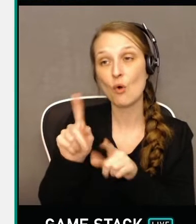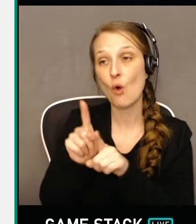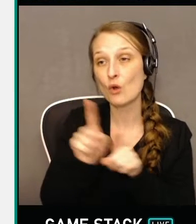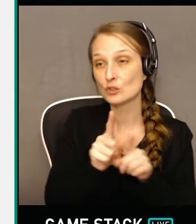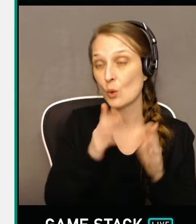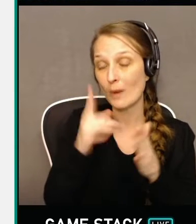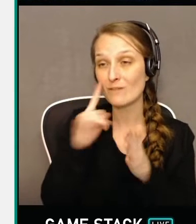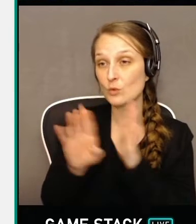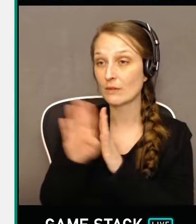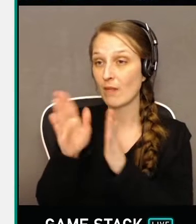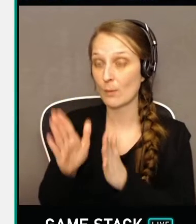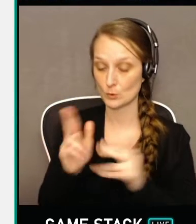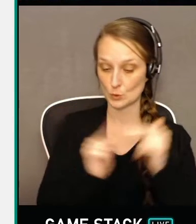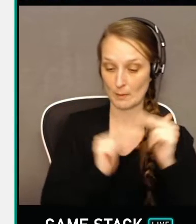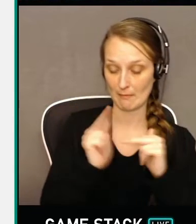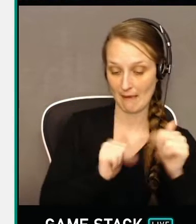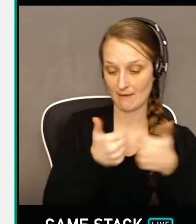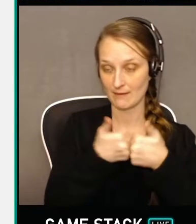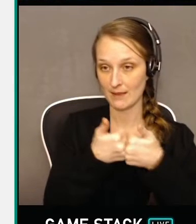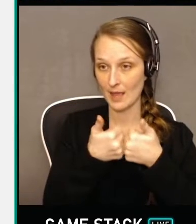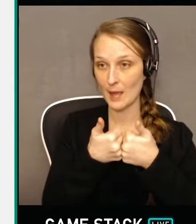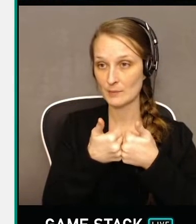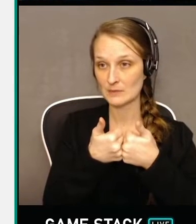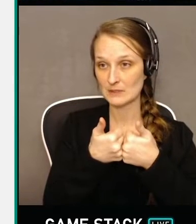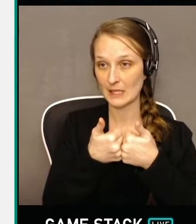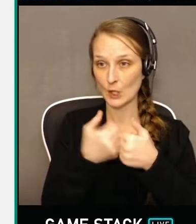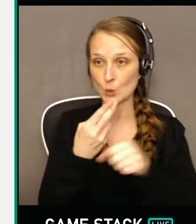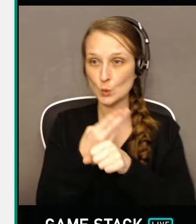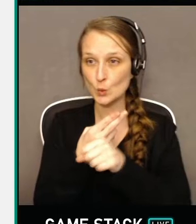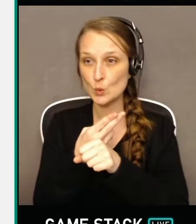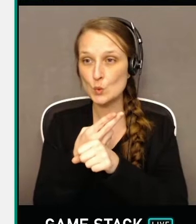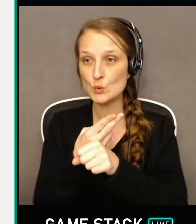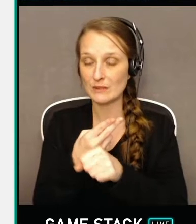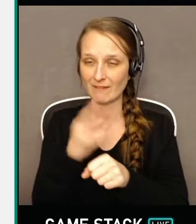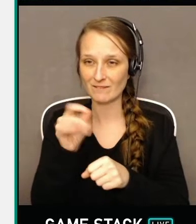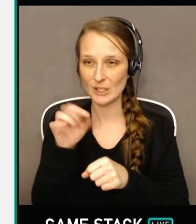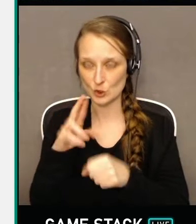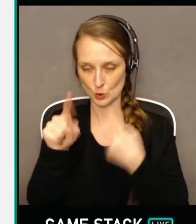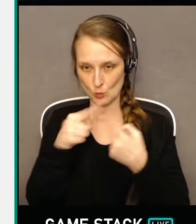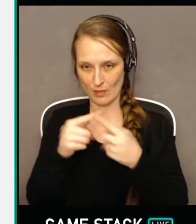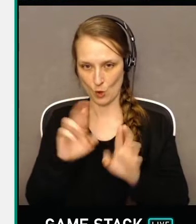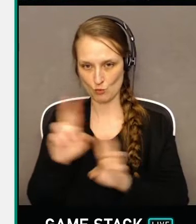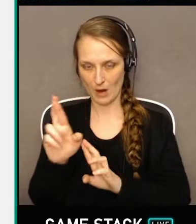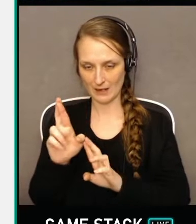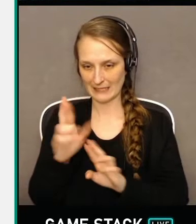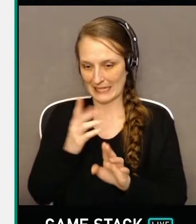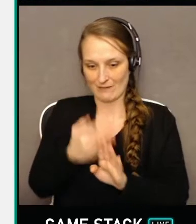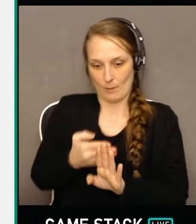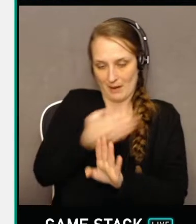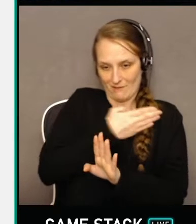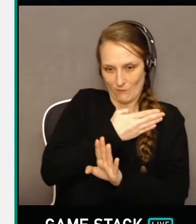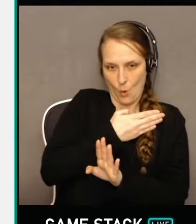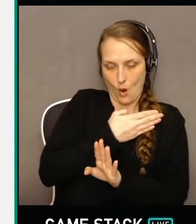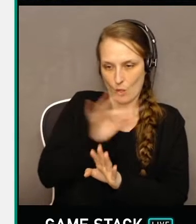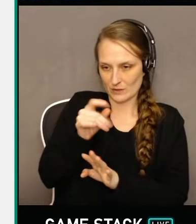build games that use unused features when they're ready, even before those features have begun rolling out with the